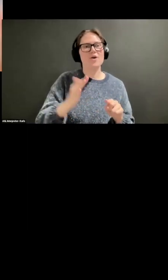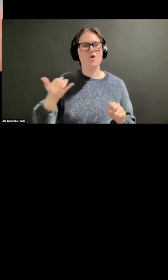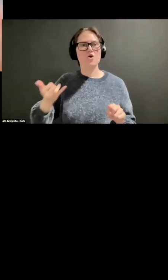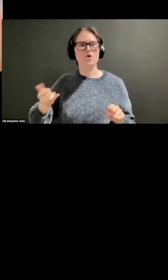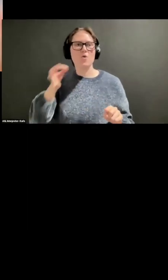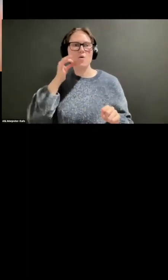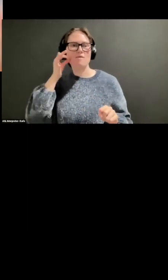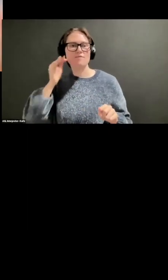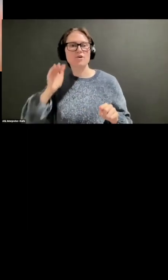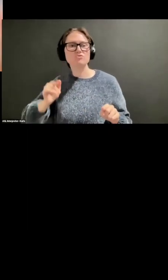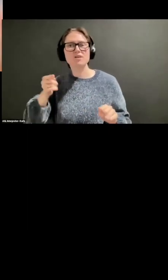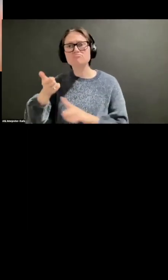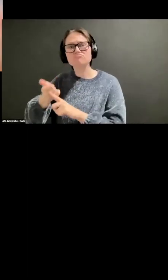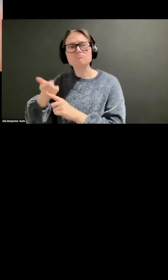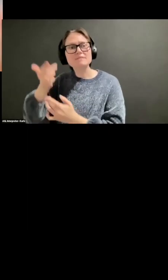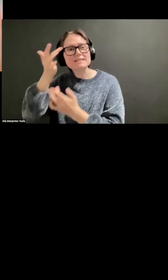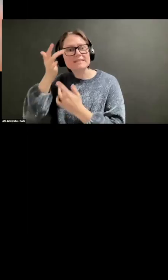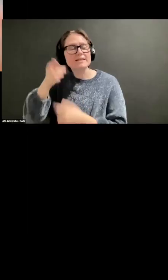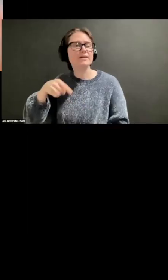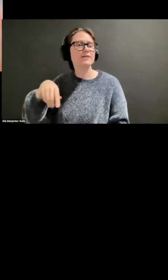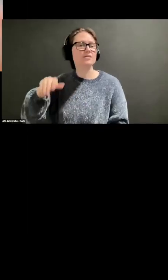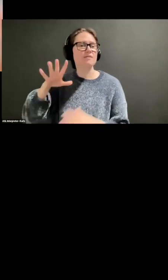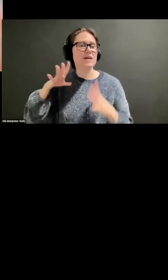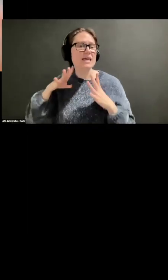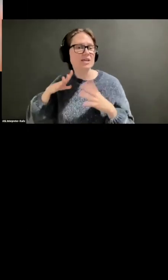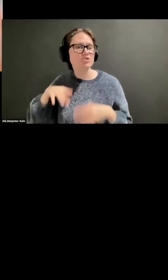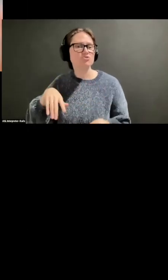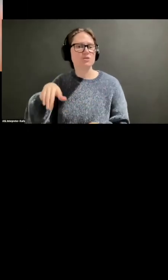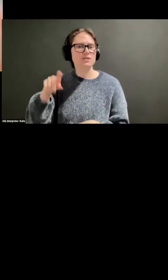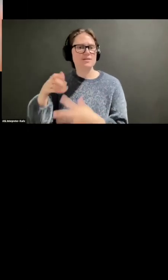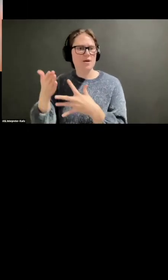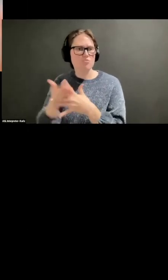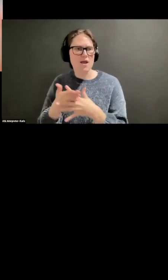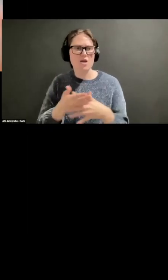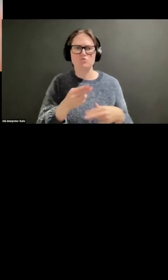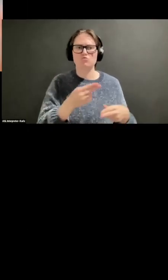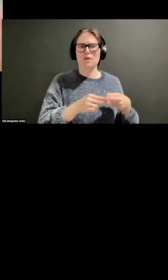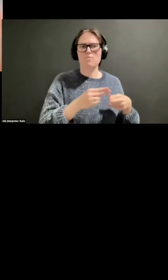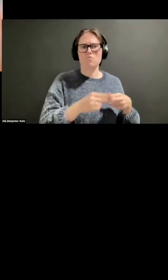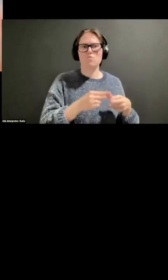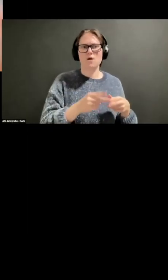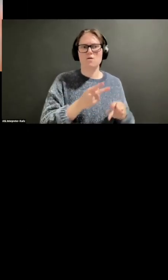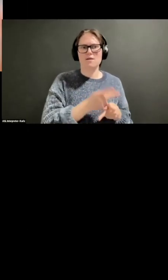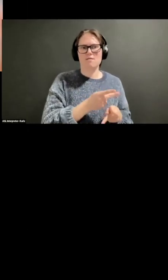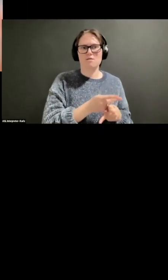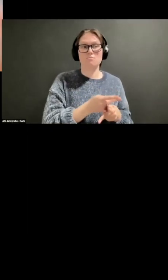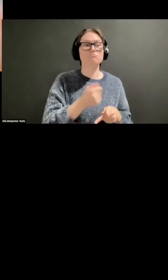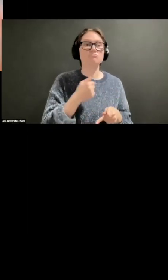are sick or on vacation or need a break, and so I was doing that initially just kind of like short